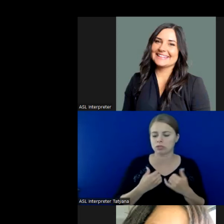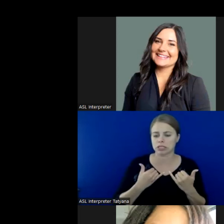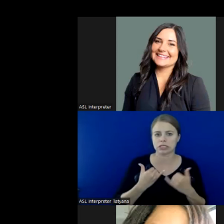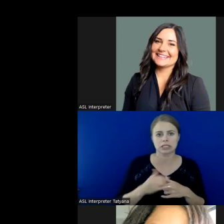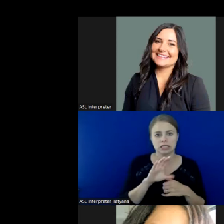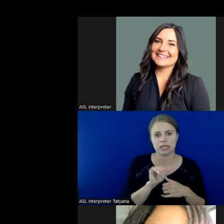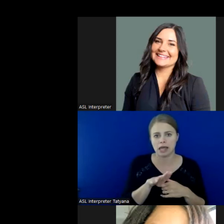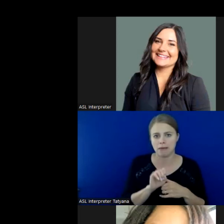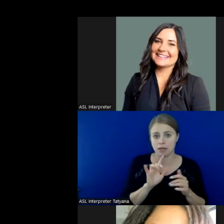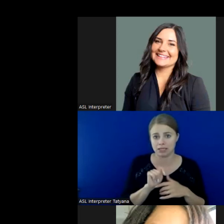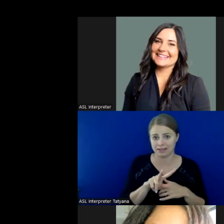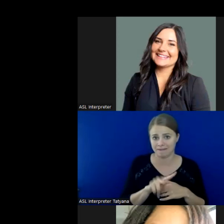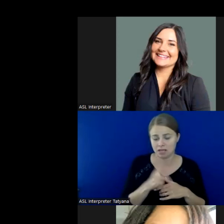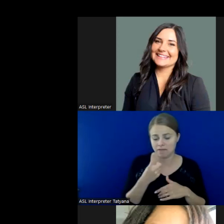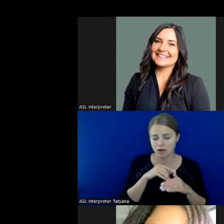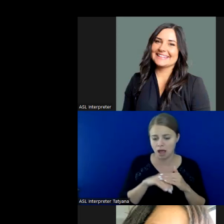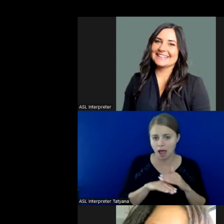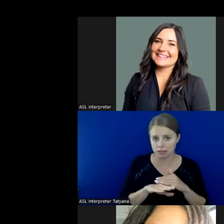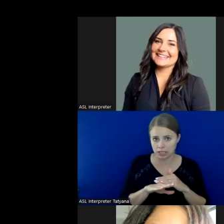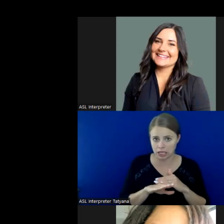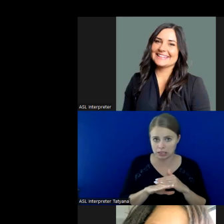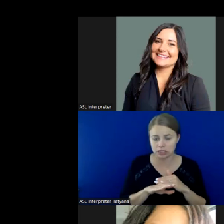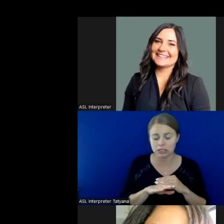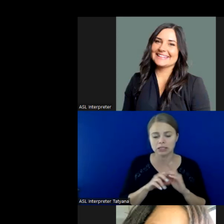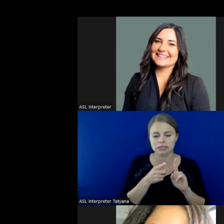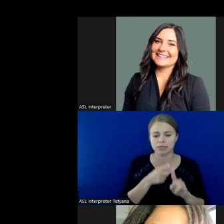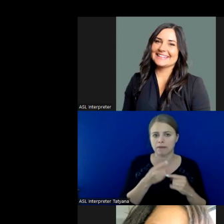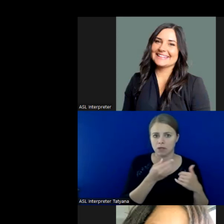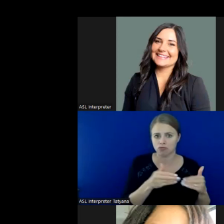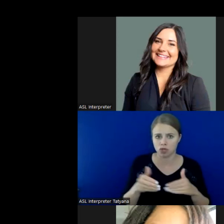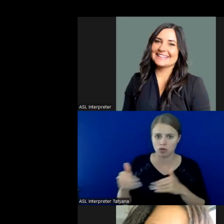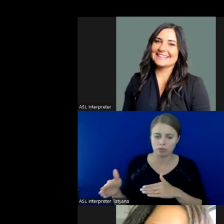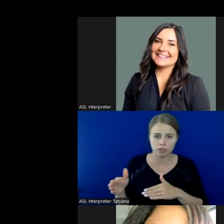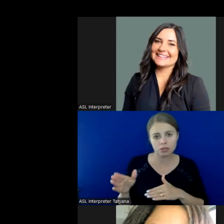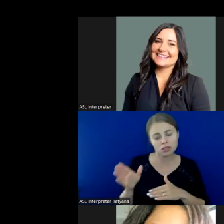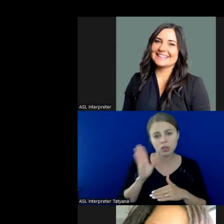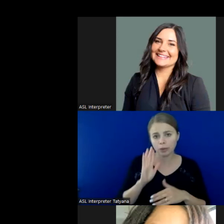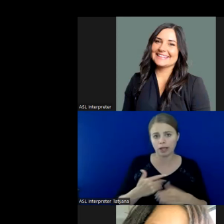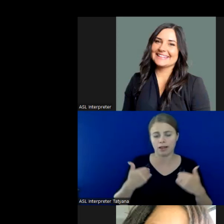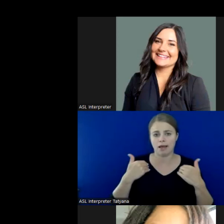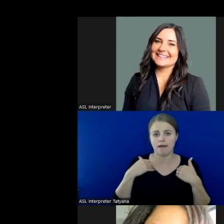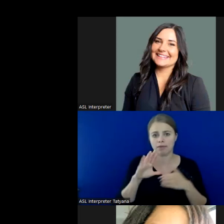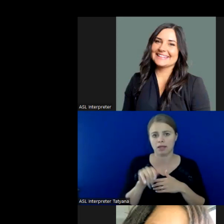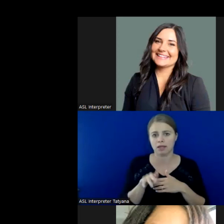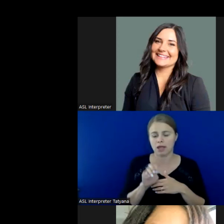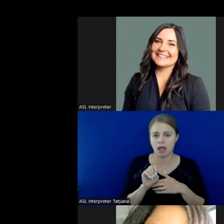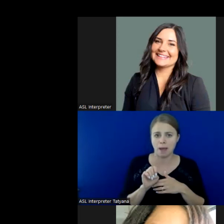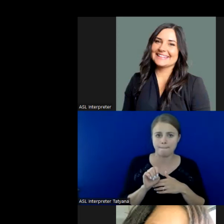for access in specific rooms that would retain the cable service that the university was looking to replace.